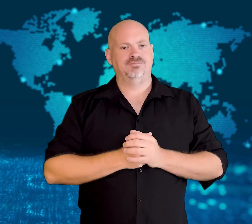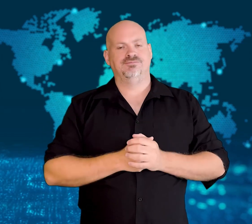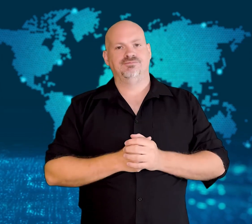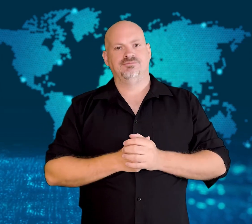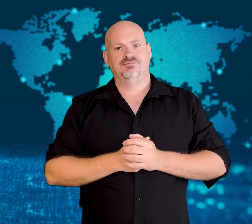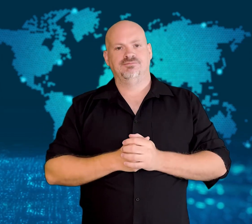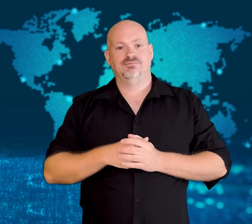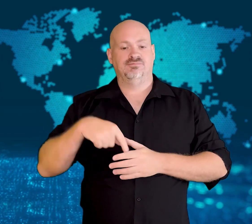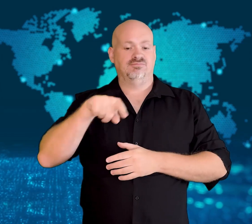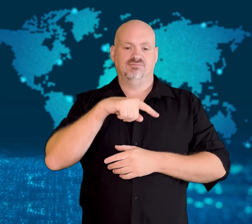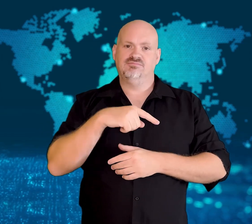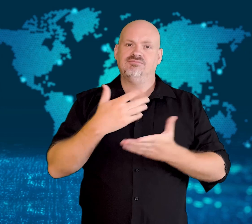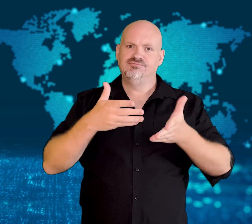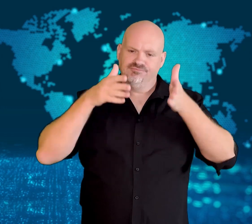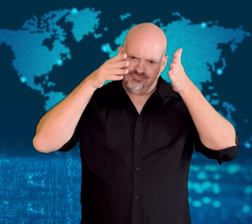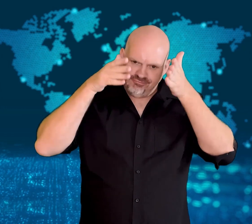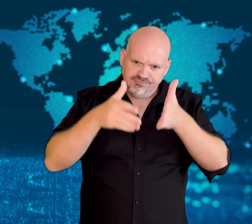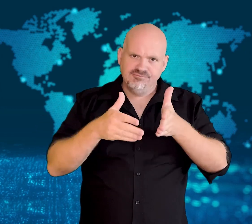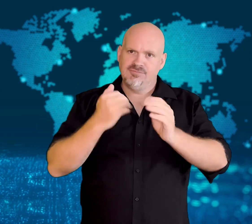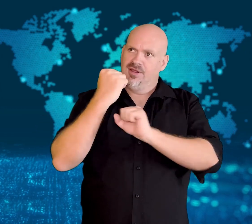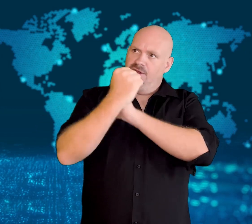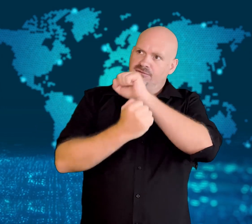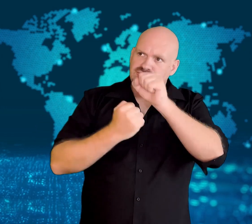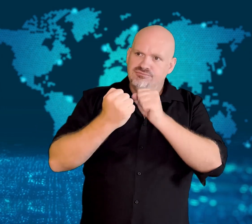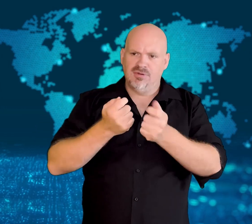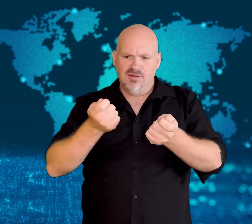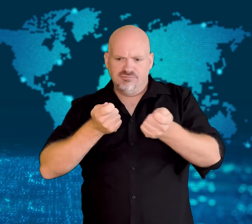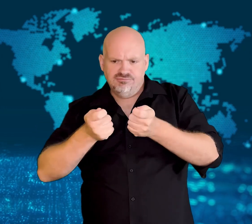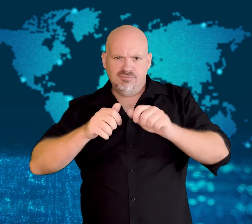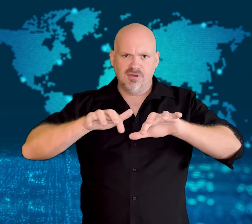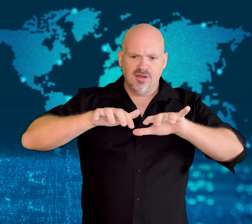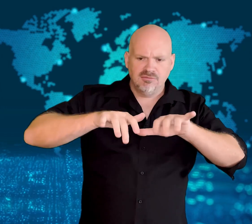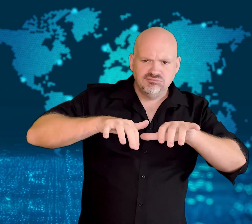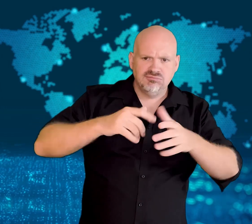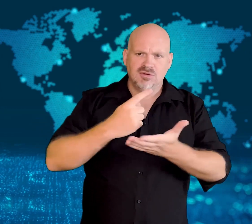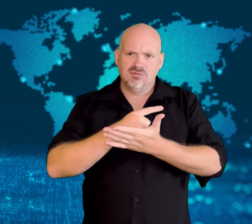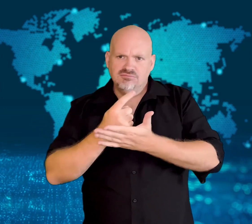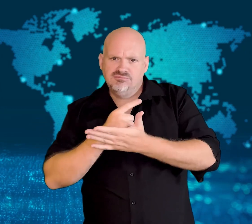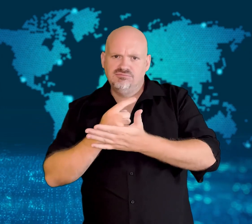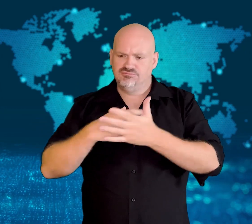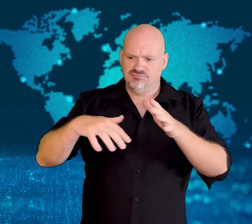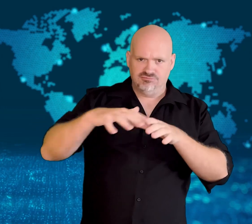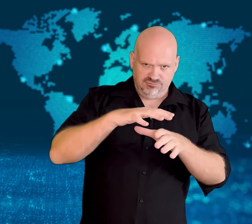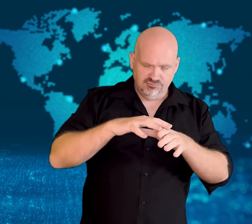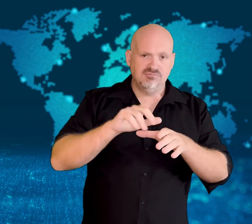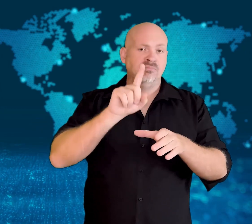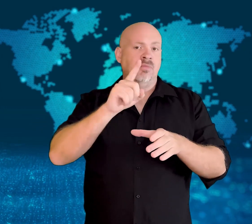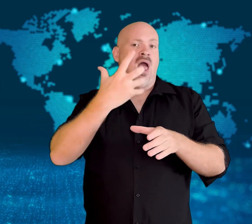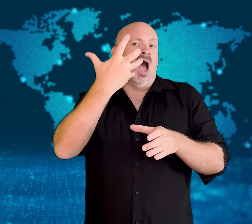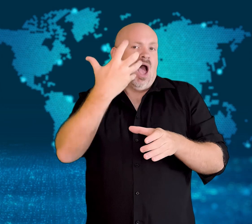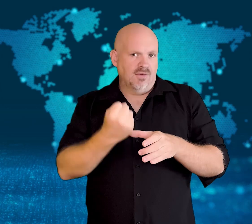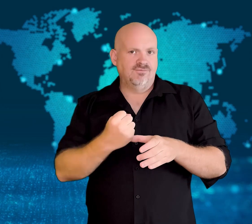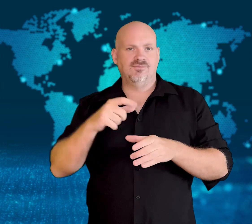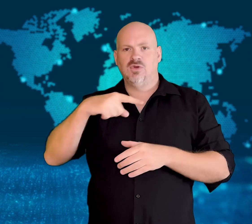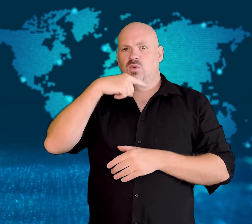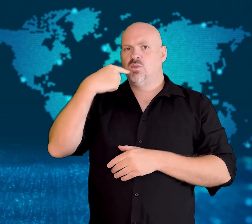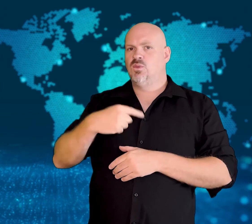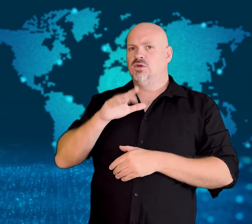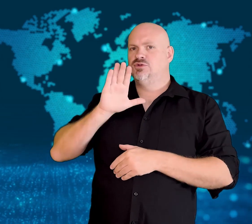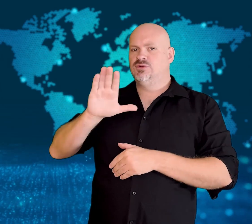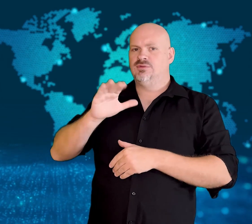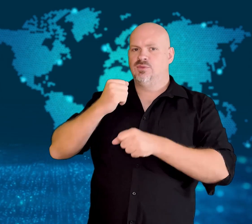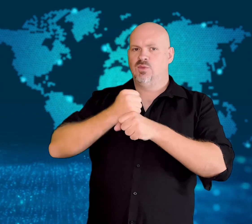but staff from Rosatom - Russia's nuclear operator -